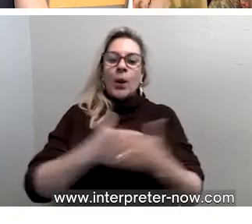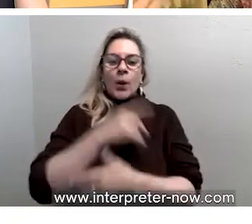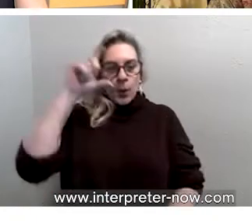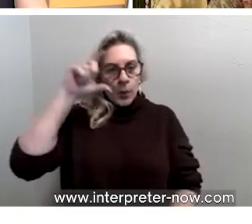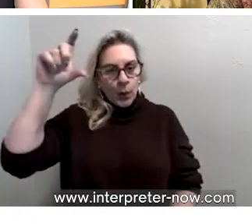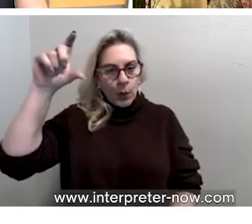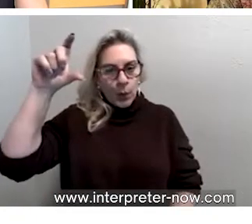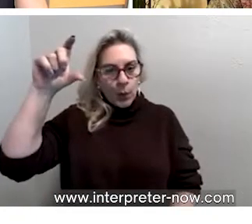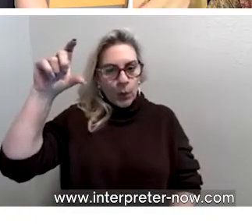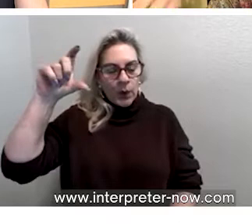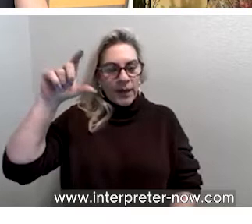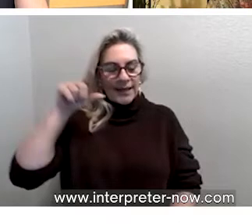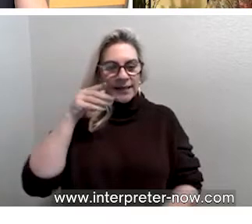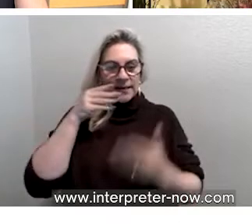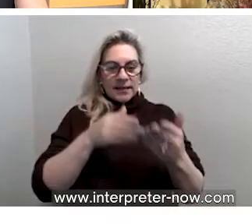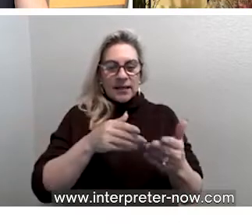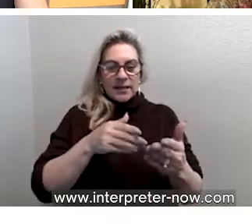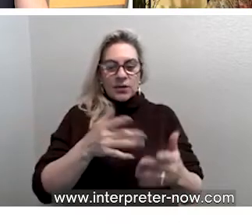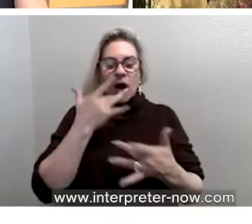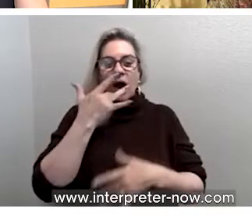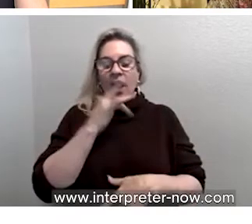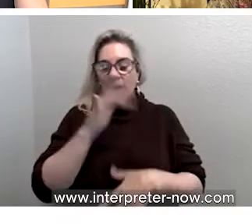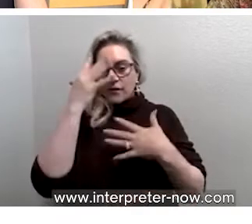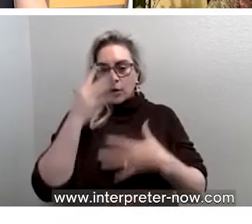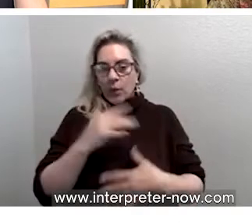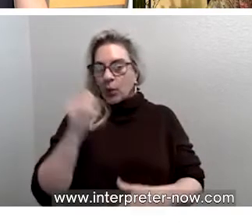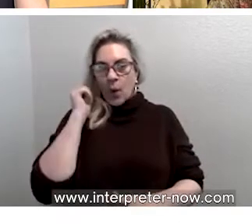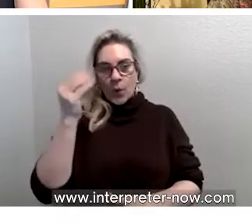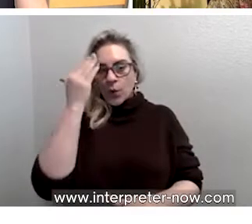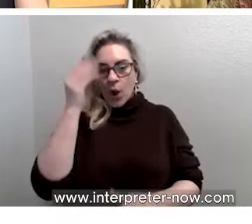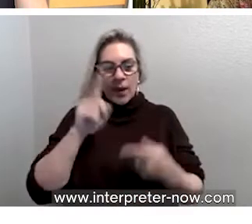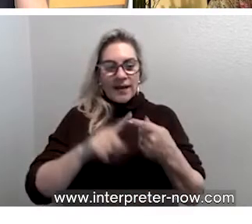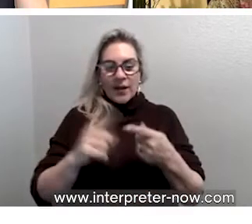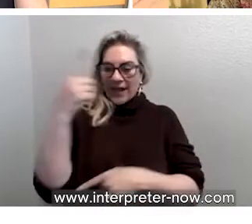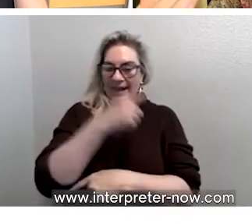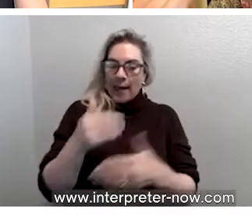sighted, which, unfortunately, we won't really know until the day before.